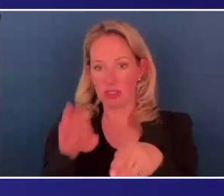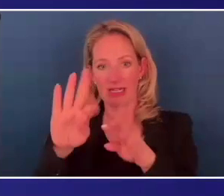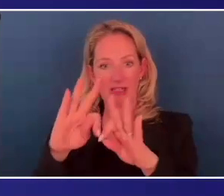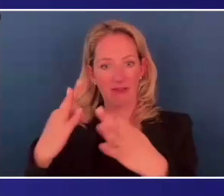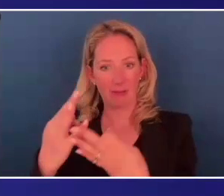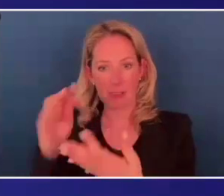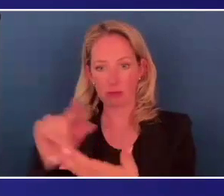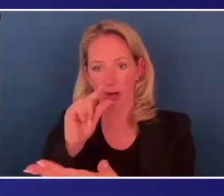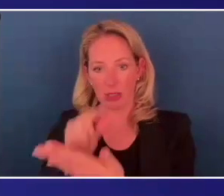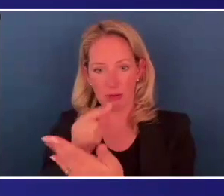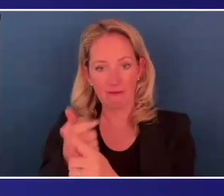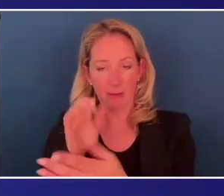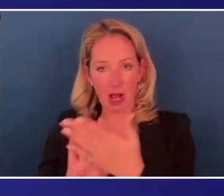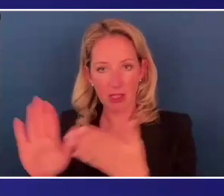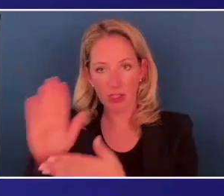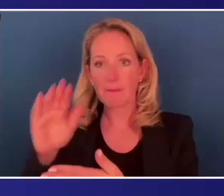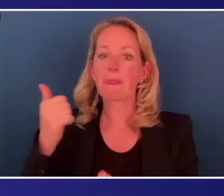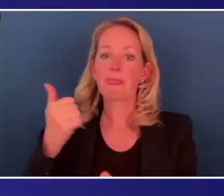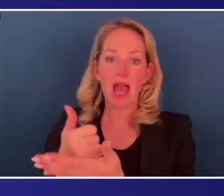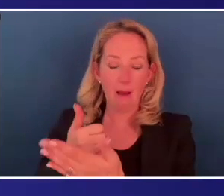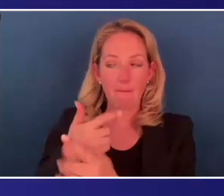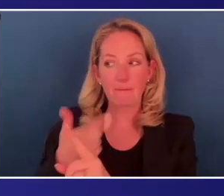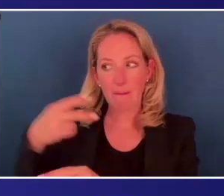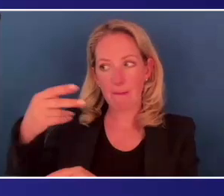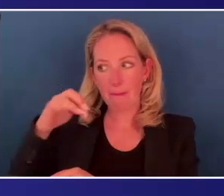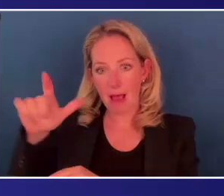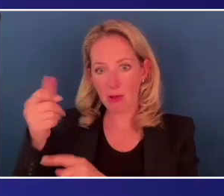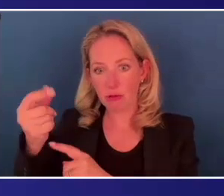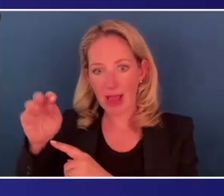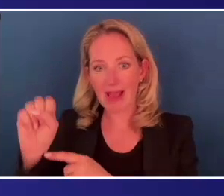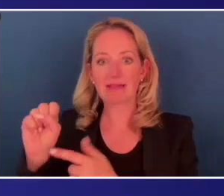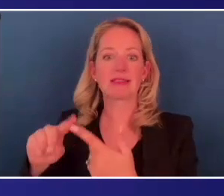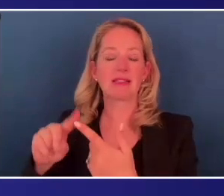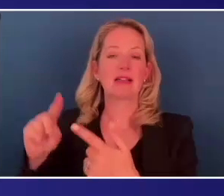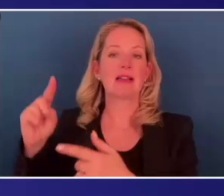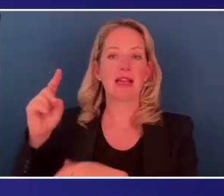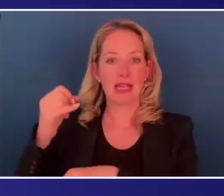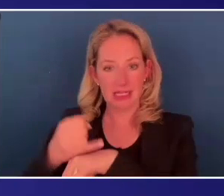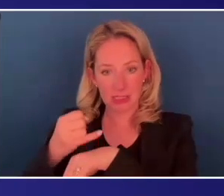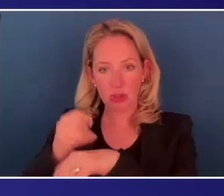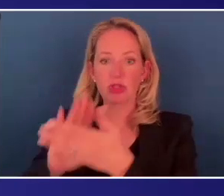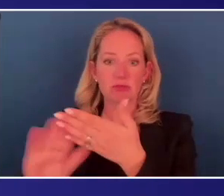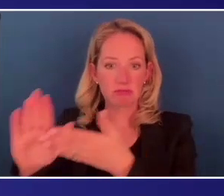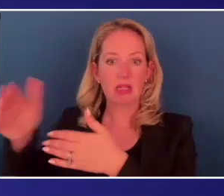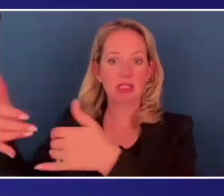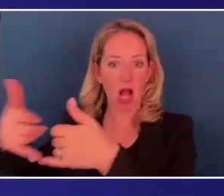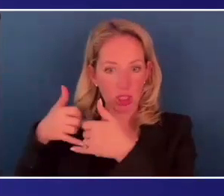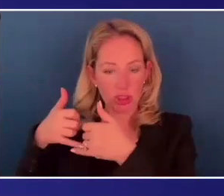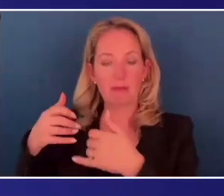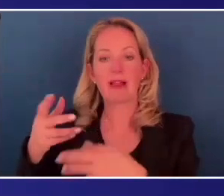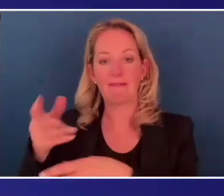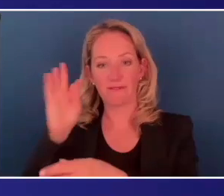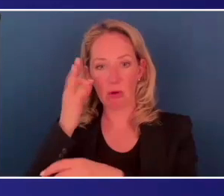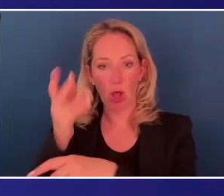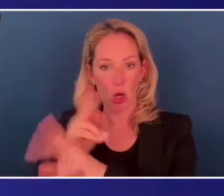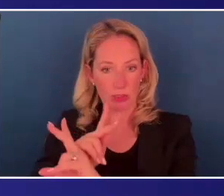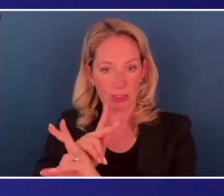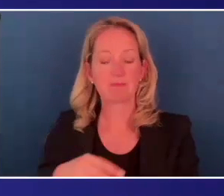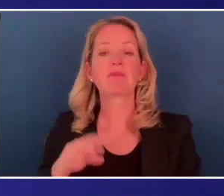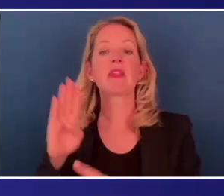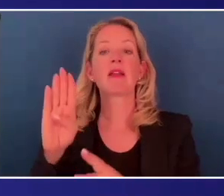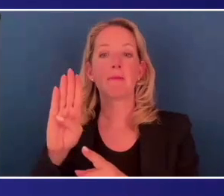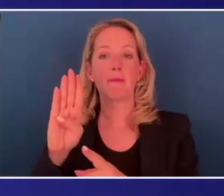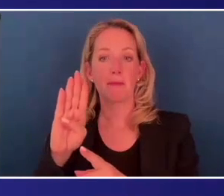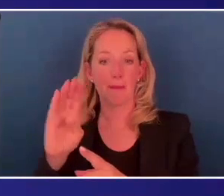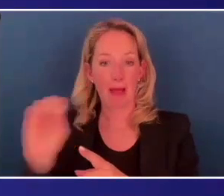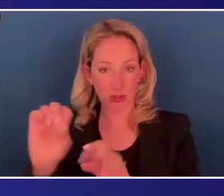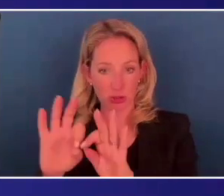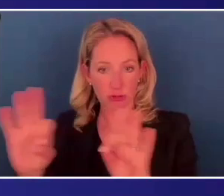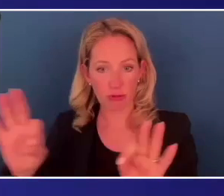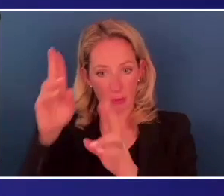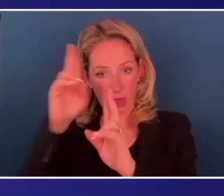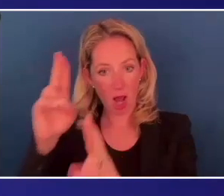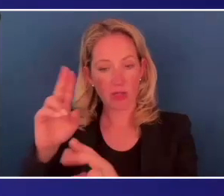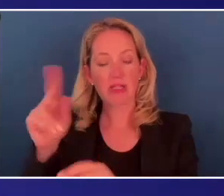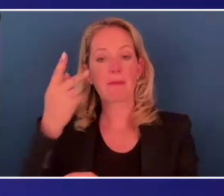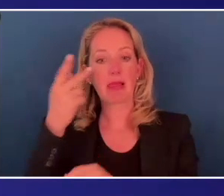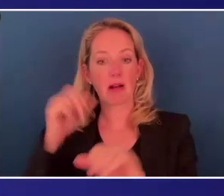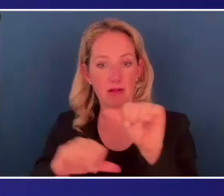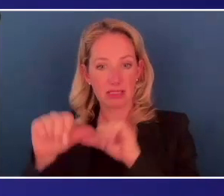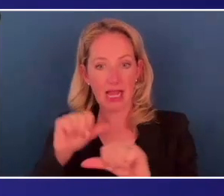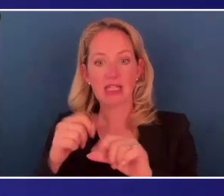Federal loans, campus based aid, and institutional scholarships. He holds a bachelor's degree with honors and political science from the American University in Washington, DC.